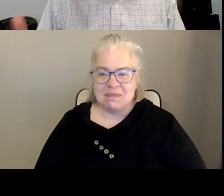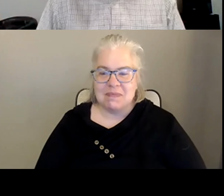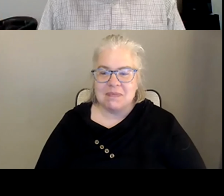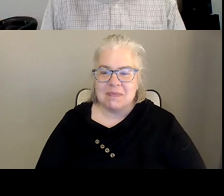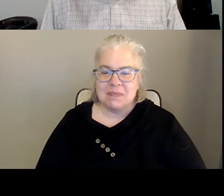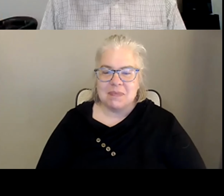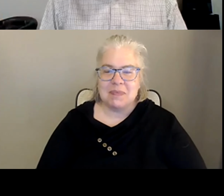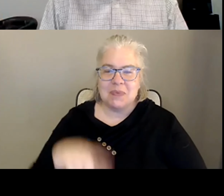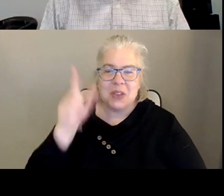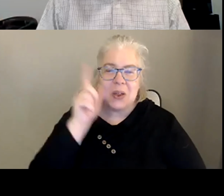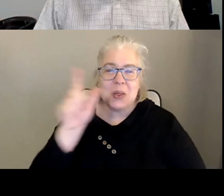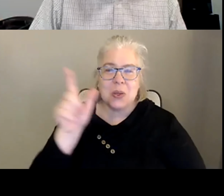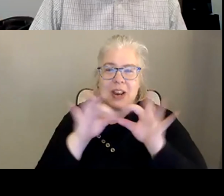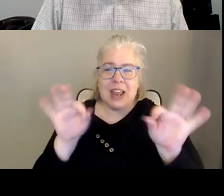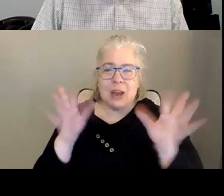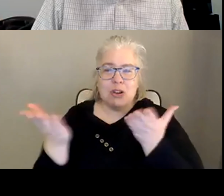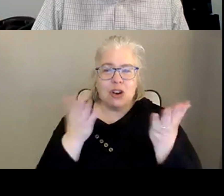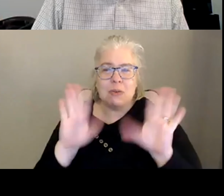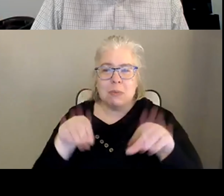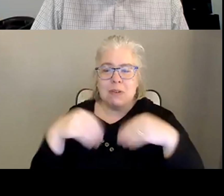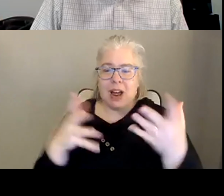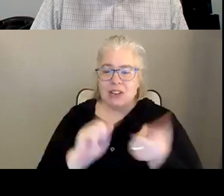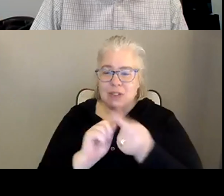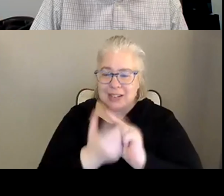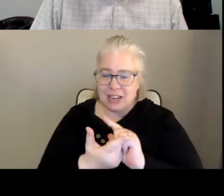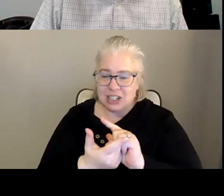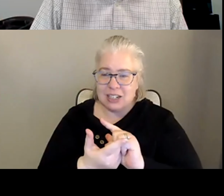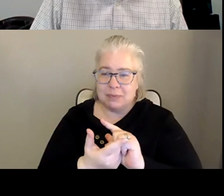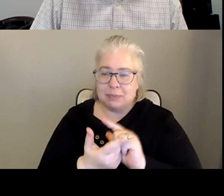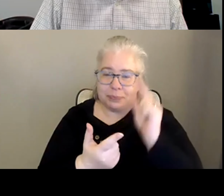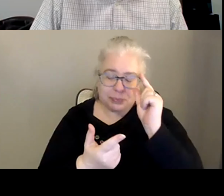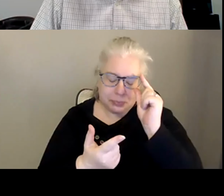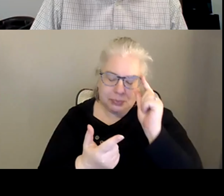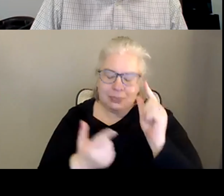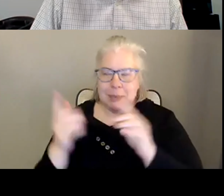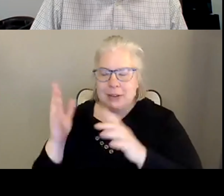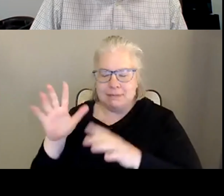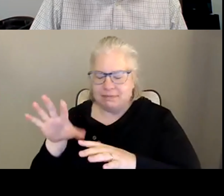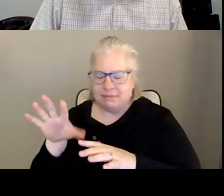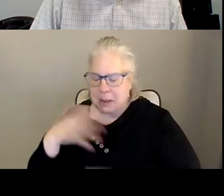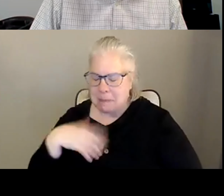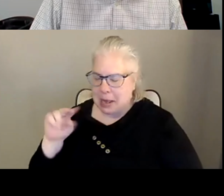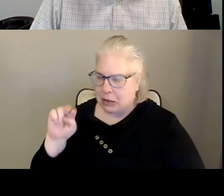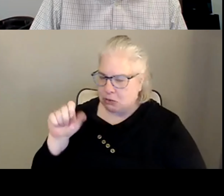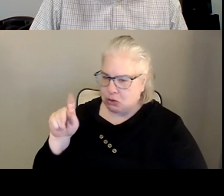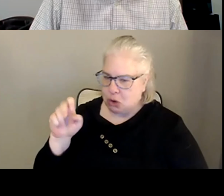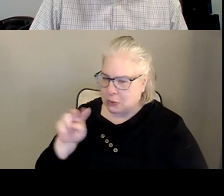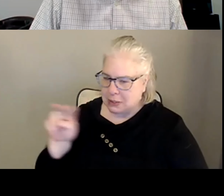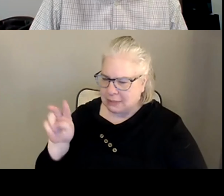LUNA Language Services provides translation. You know, I'm going to kind of get my notes here. So I've got everything right here.